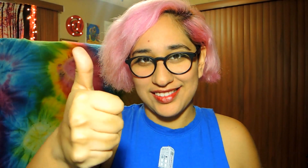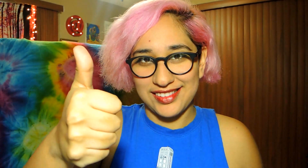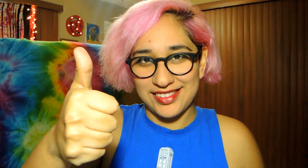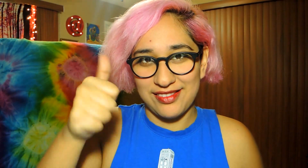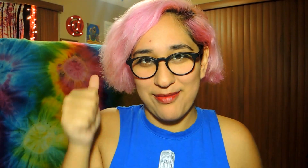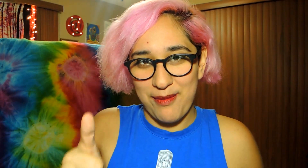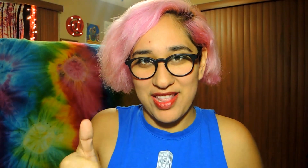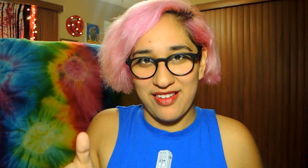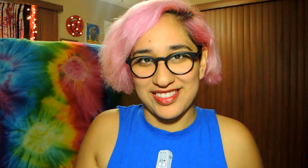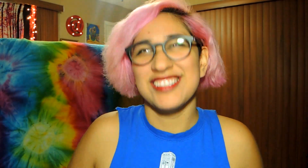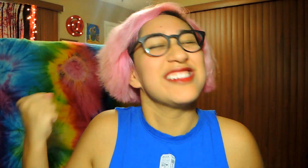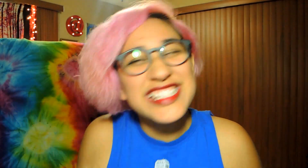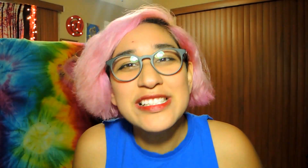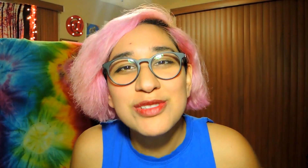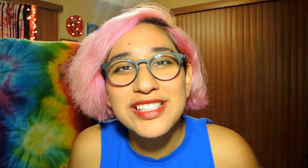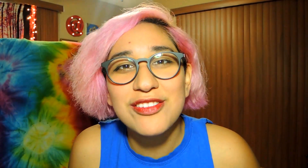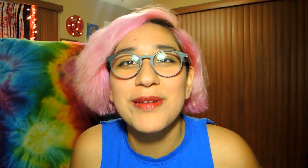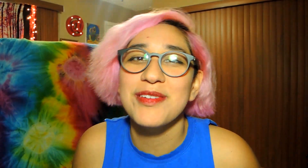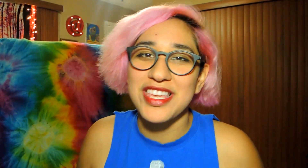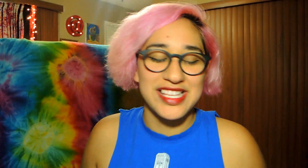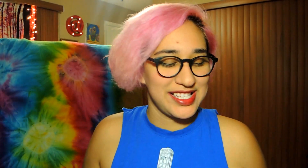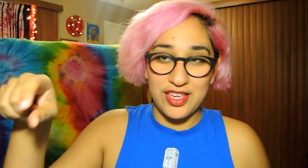Remember that one! NOW WE'RE GONNA REMEMBER THESE!!